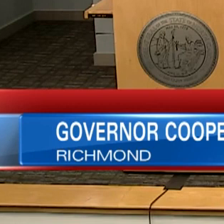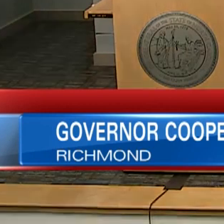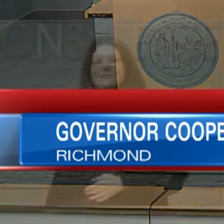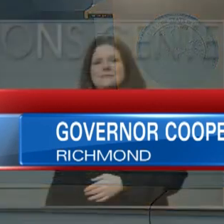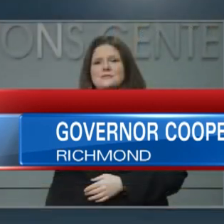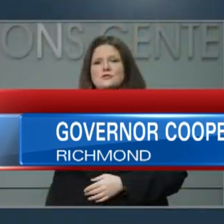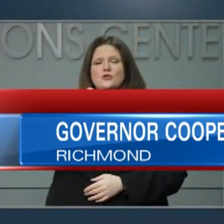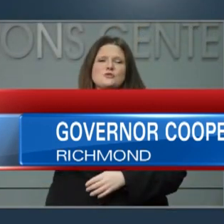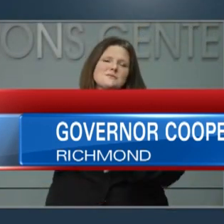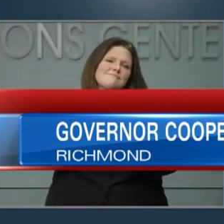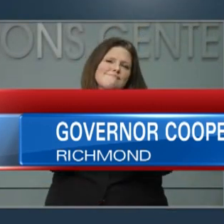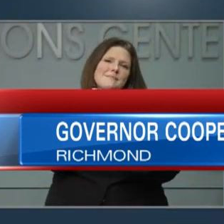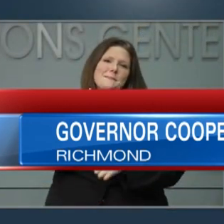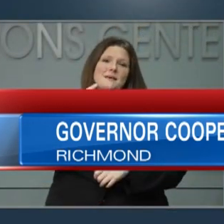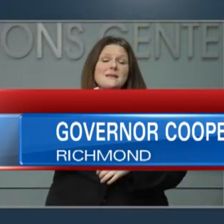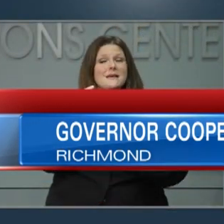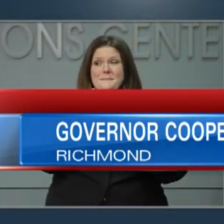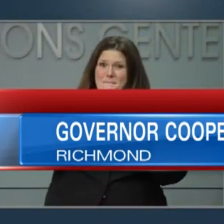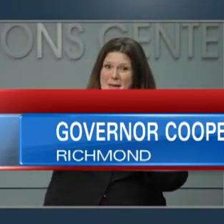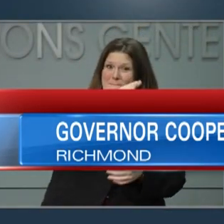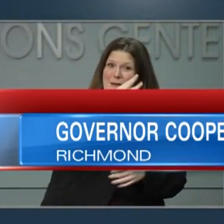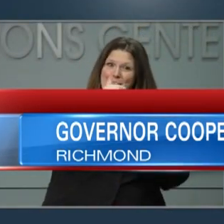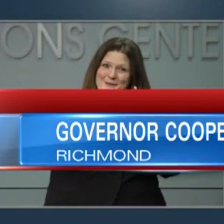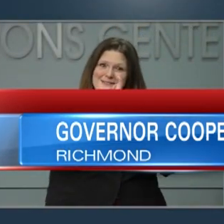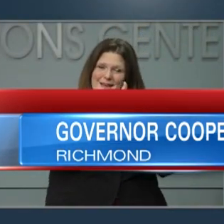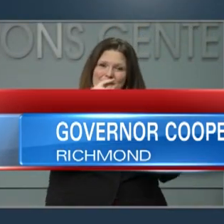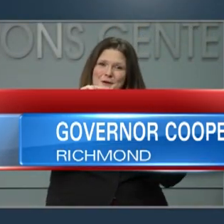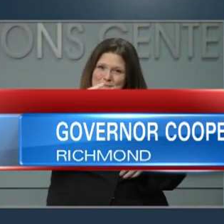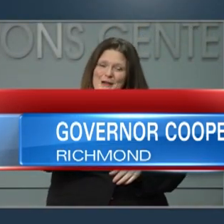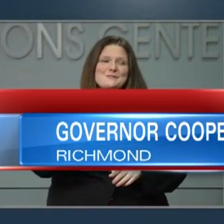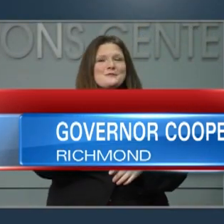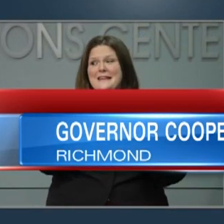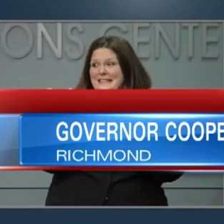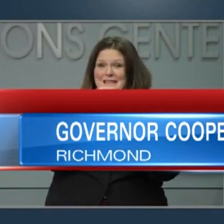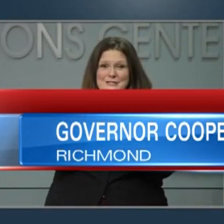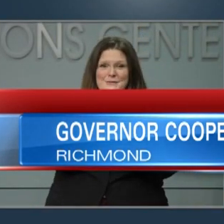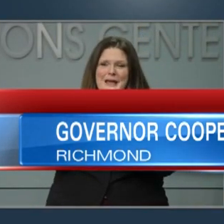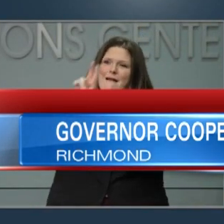WANT TO GIVE A SHOUT OUT TO TO ALL THE NURSE PRACTITIONERS OUT THERE. STARTING WITH MY MOM.